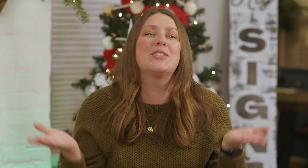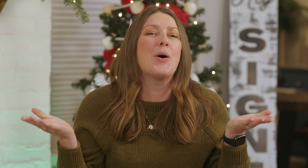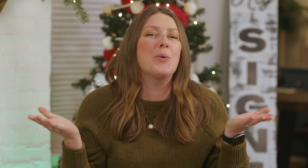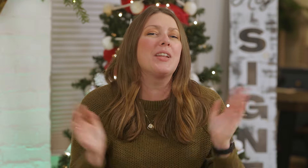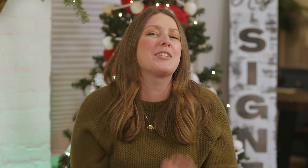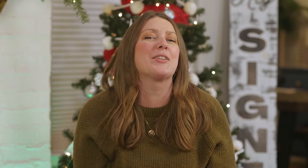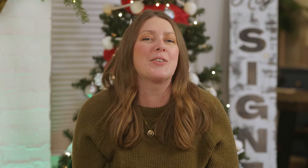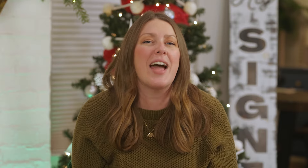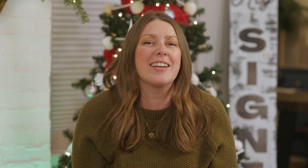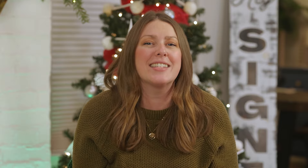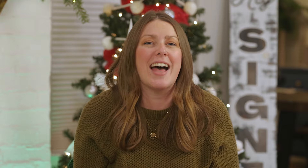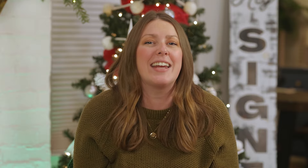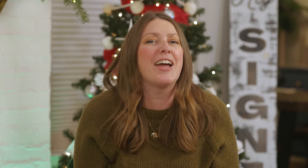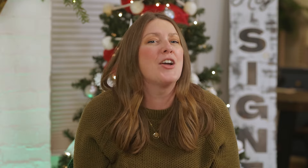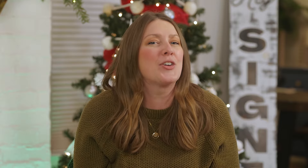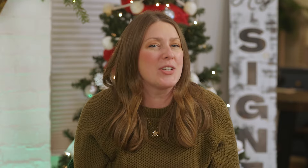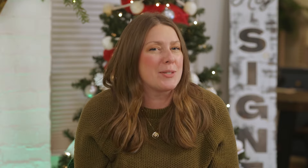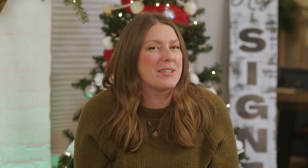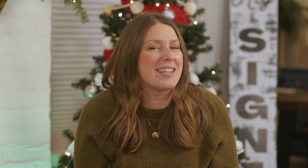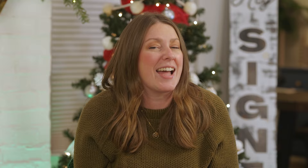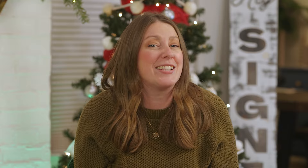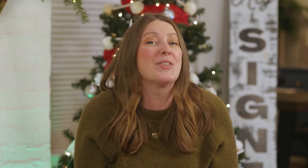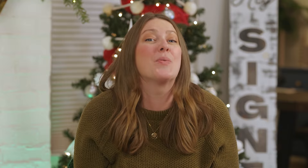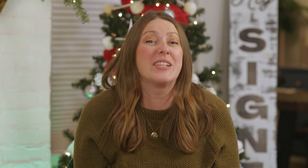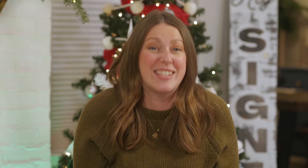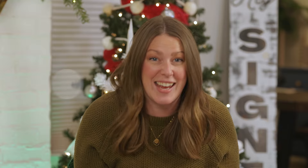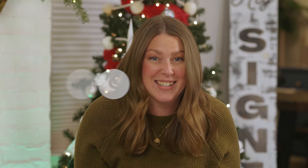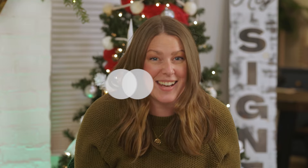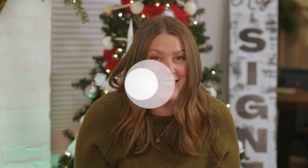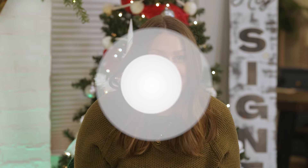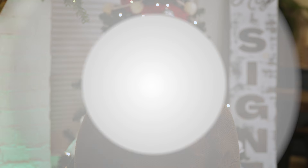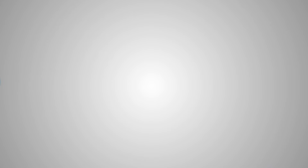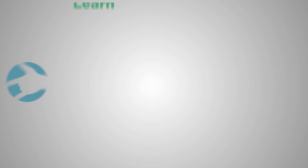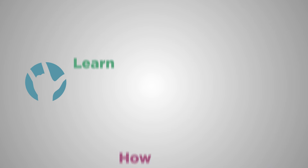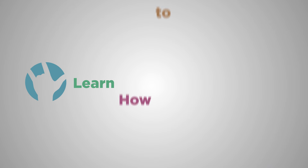So let's learn how to sign Christmas signs with Santa.